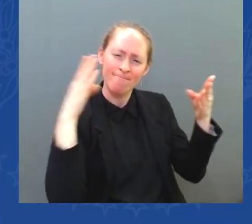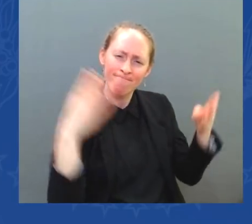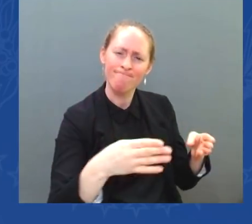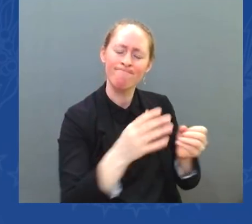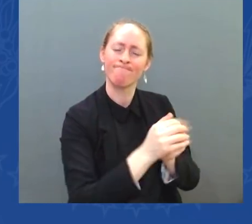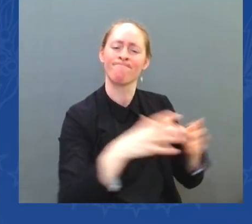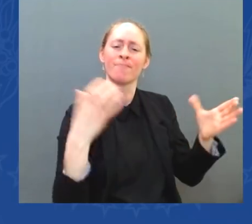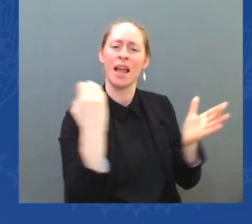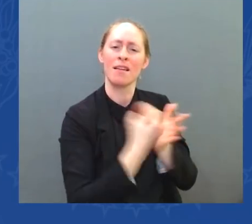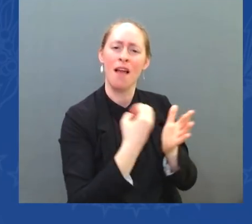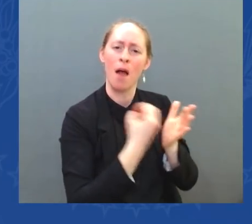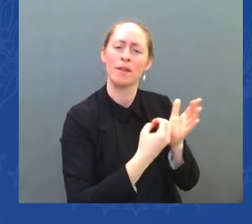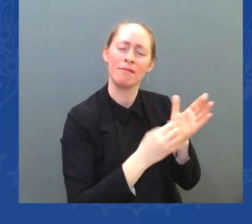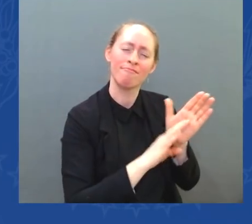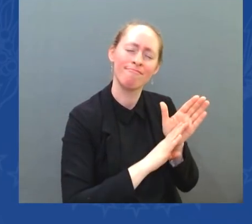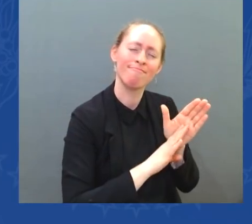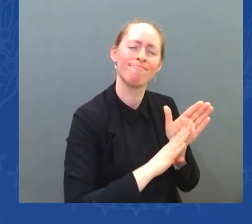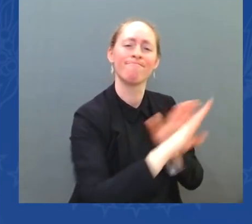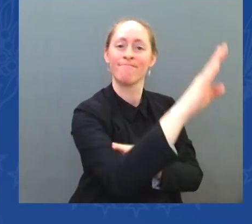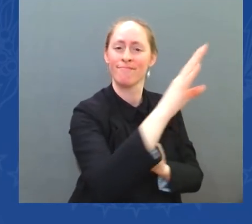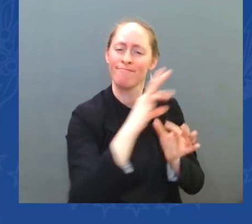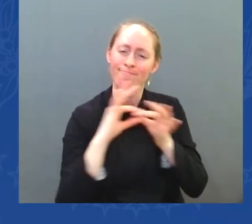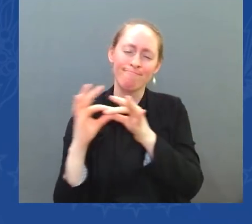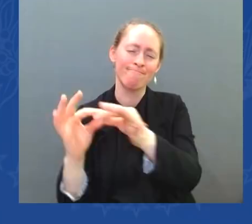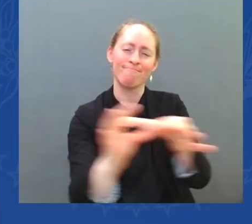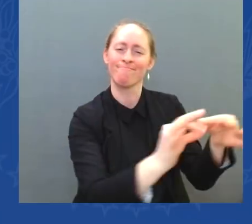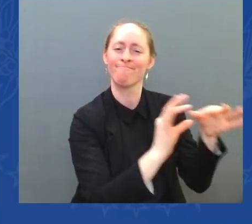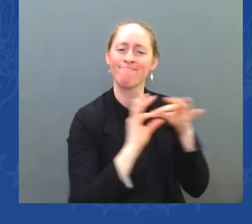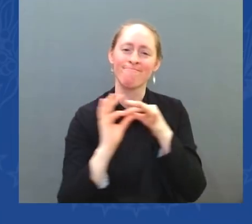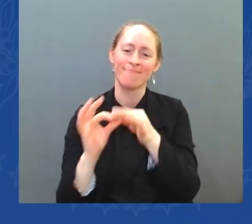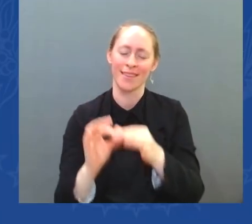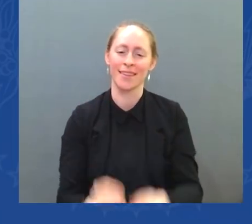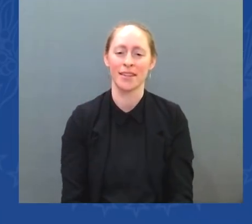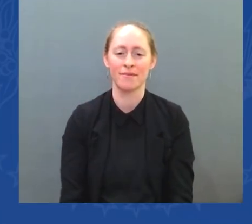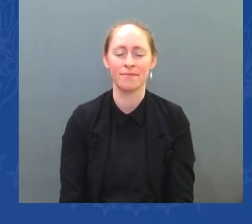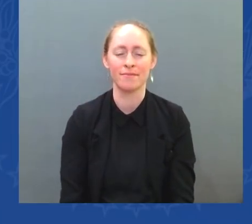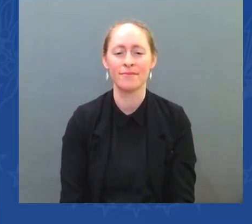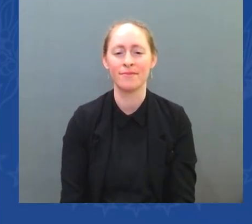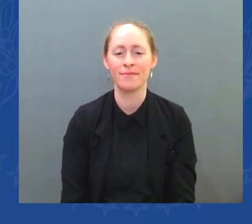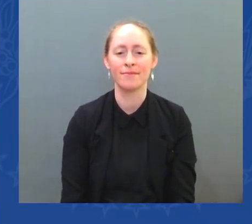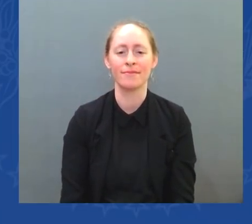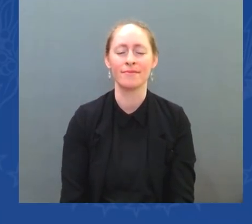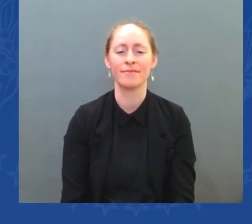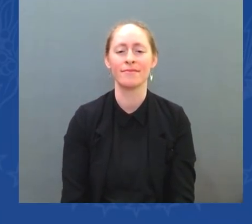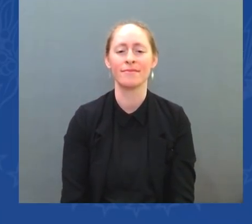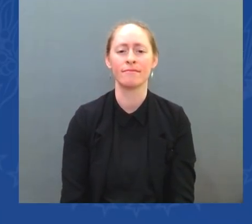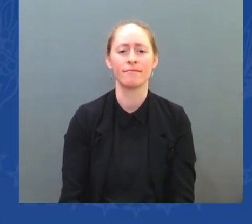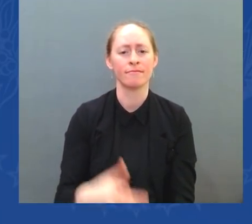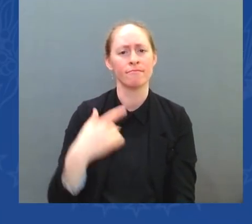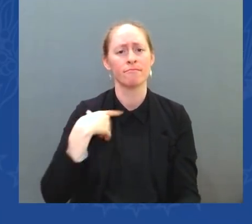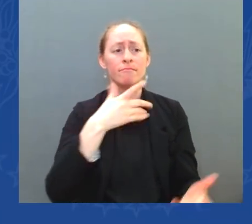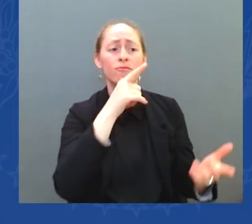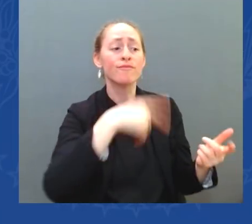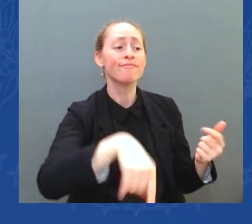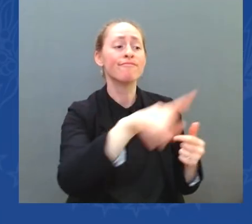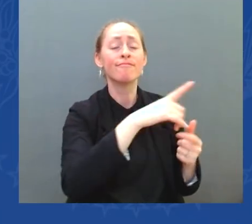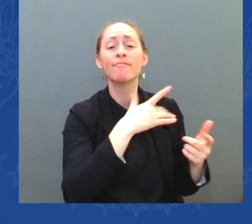and places that have been left out and left behind for a long time. We're making progress. Over the course of my presidency,